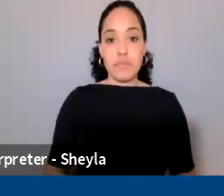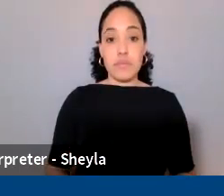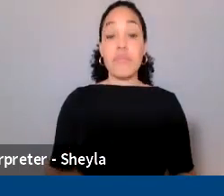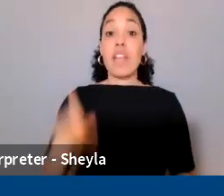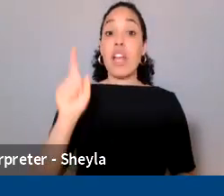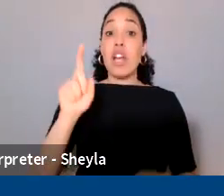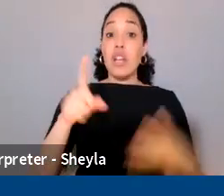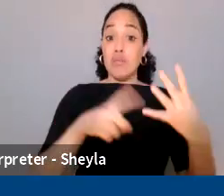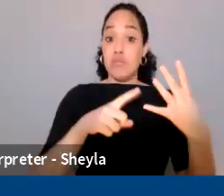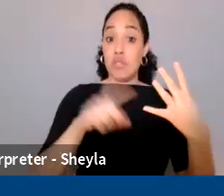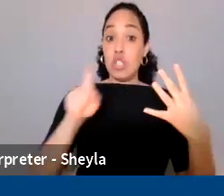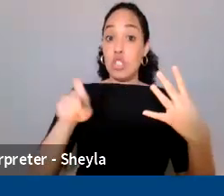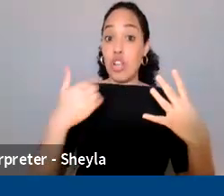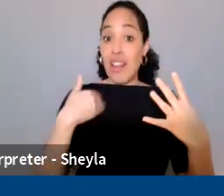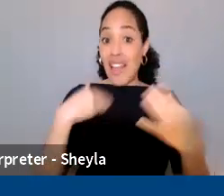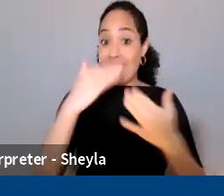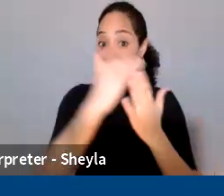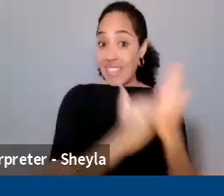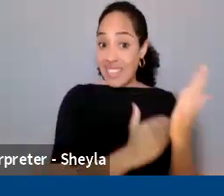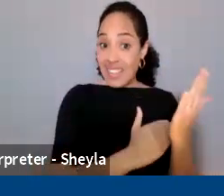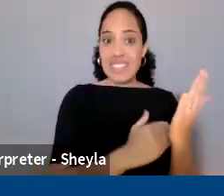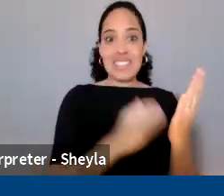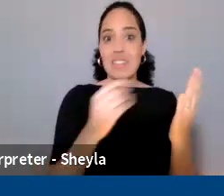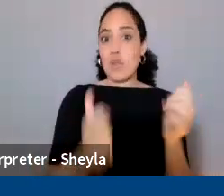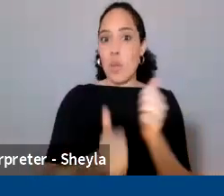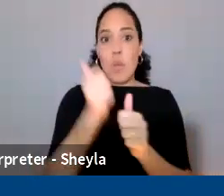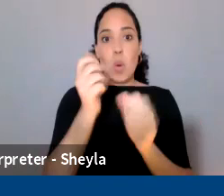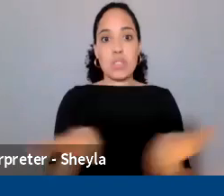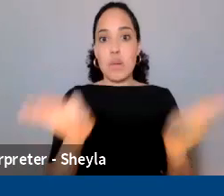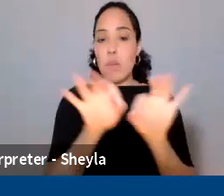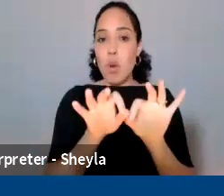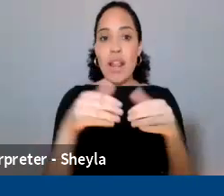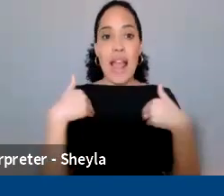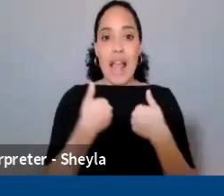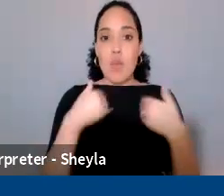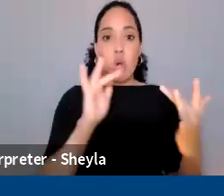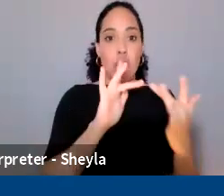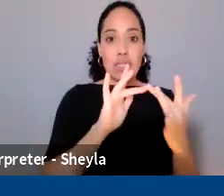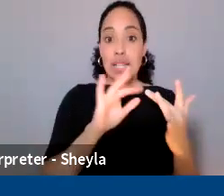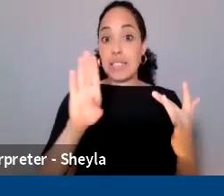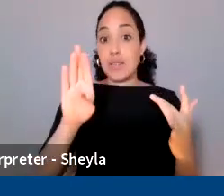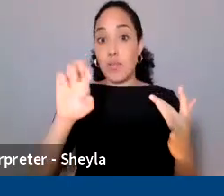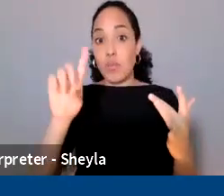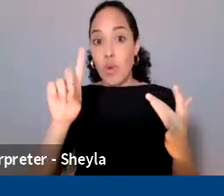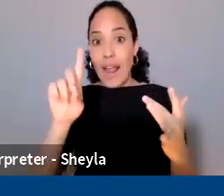important animal context your DVM your farrier your brand inspector your associated partners